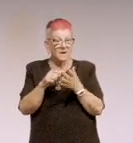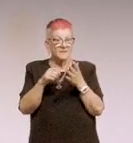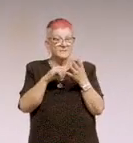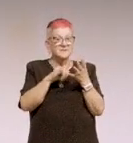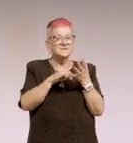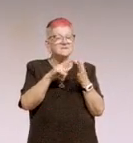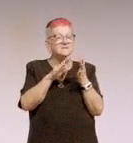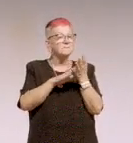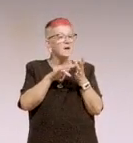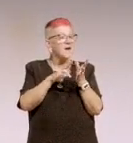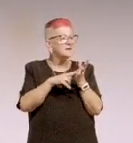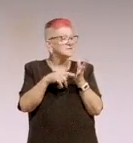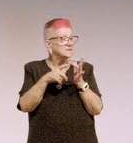accessibility.